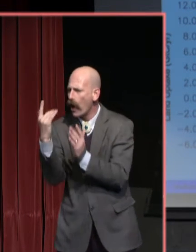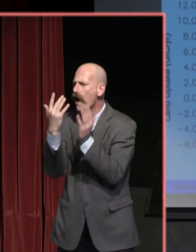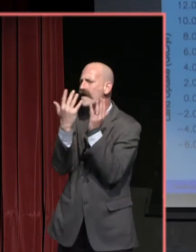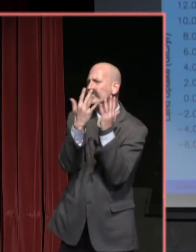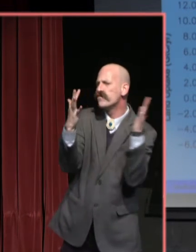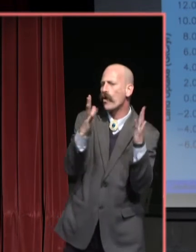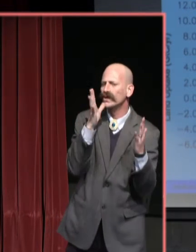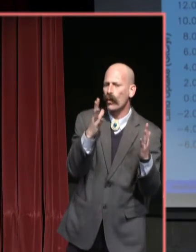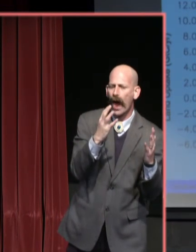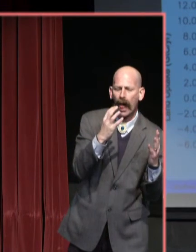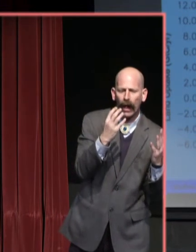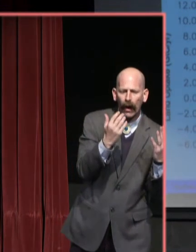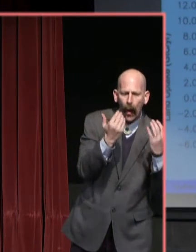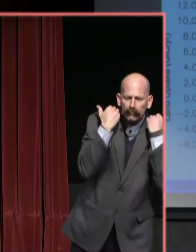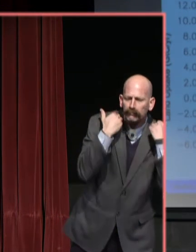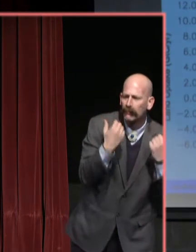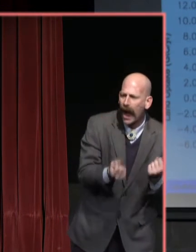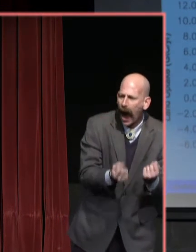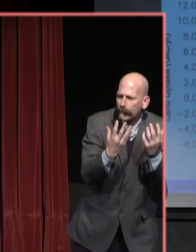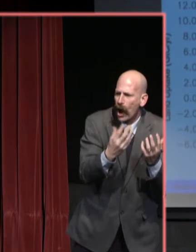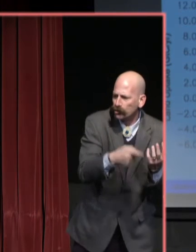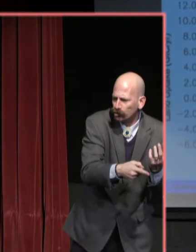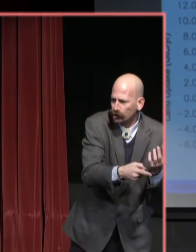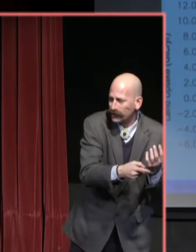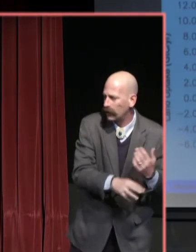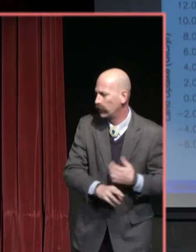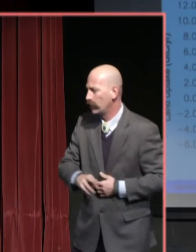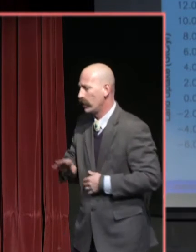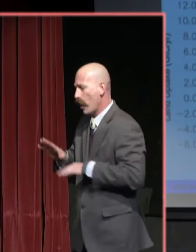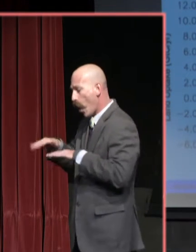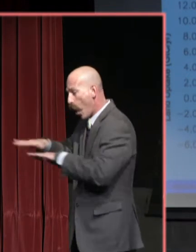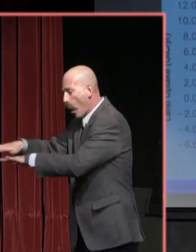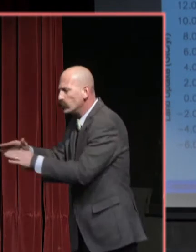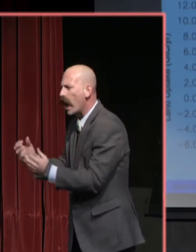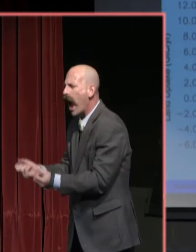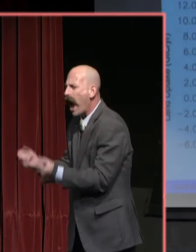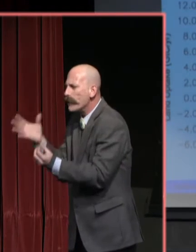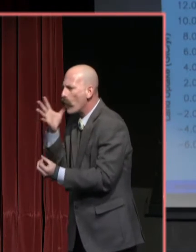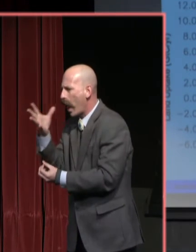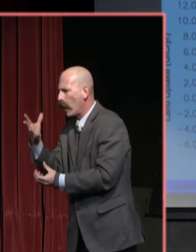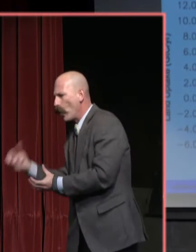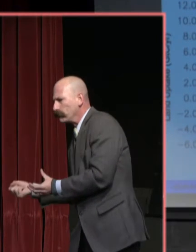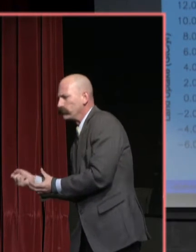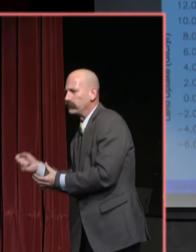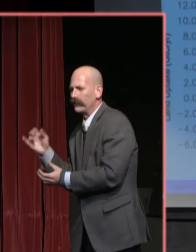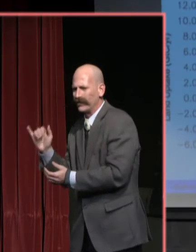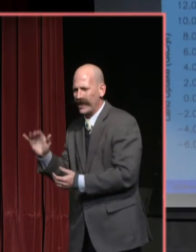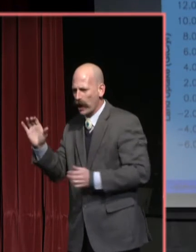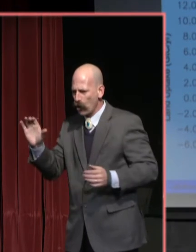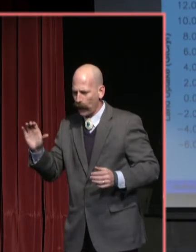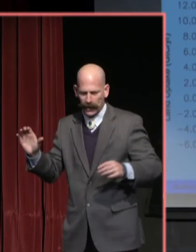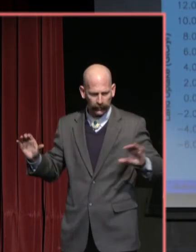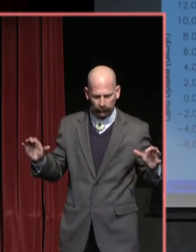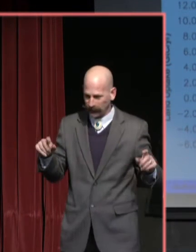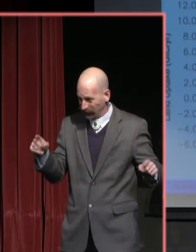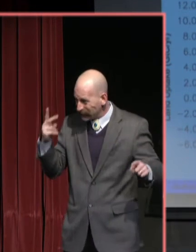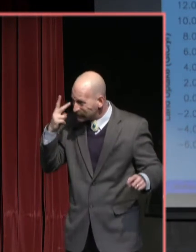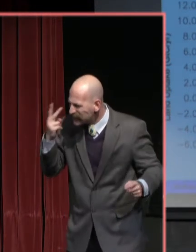up in the future and on the right-hand side how much the oceans will take up. From 15 different models, look how different they are.